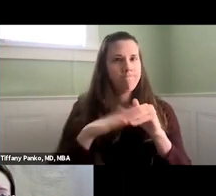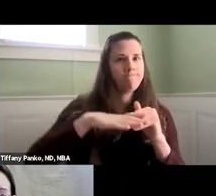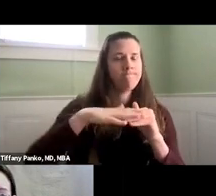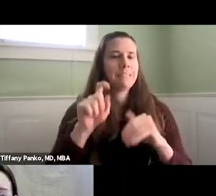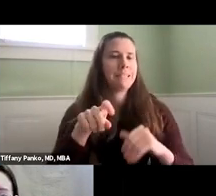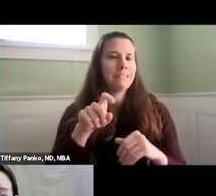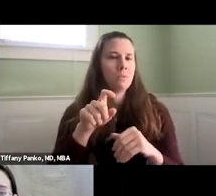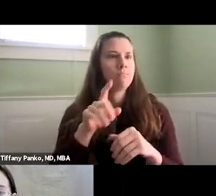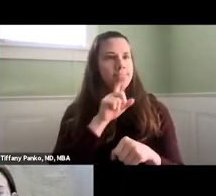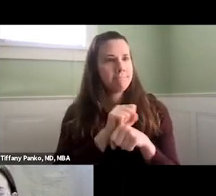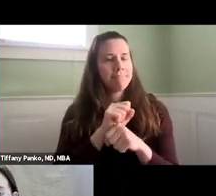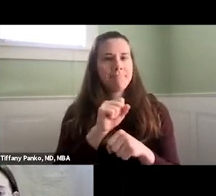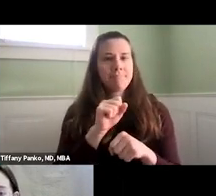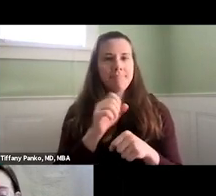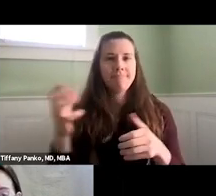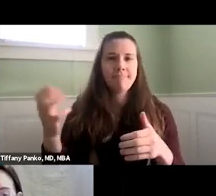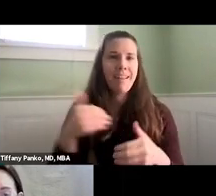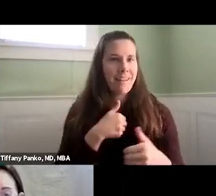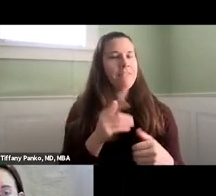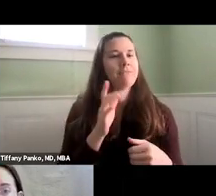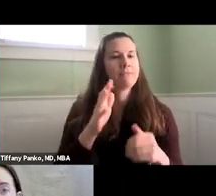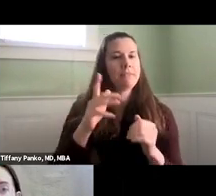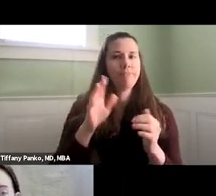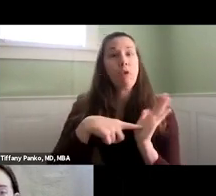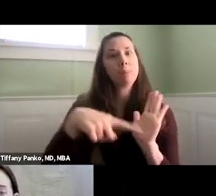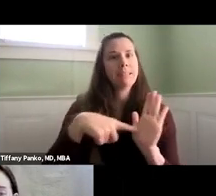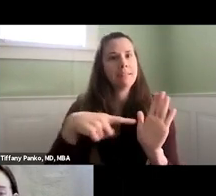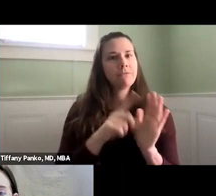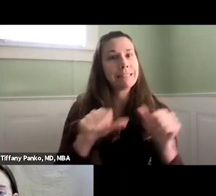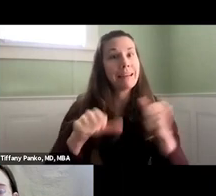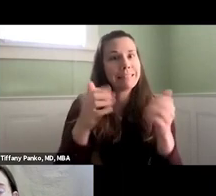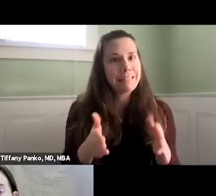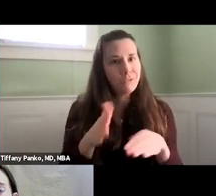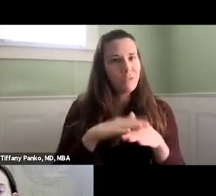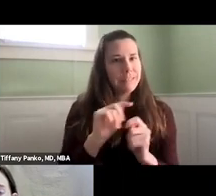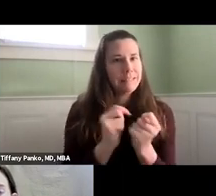Participatory Research, as well as community advisory boards. But again we need to make